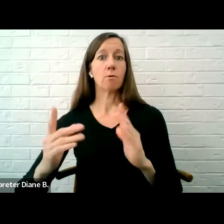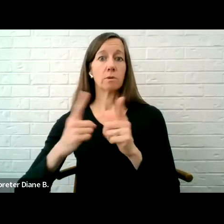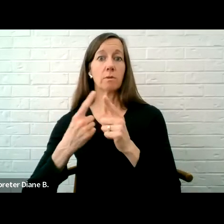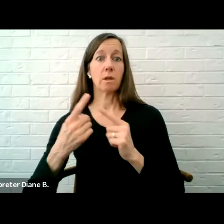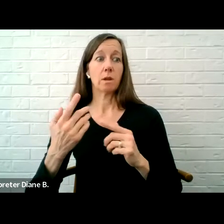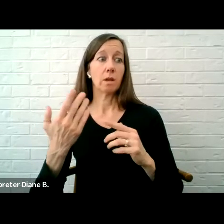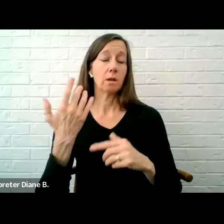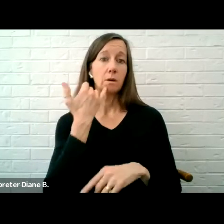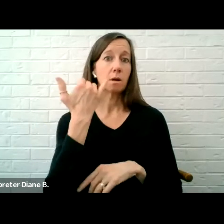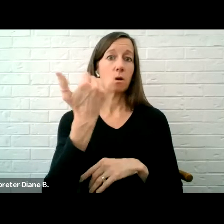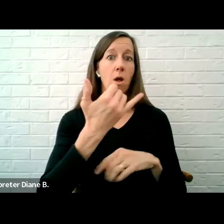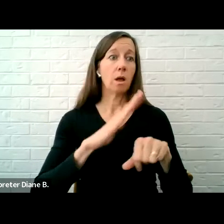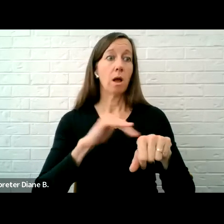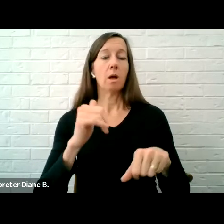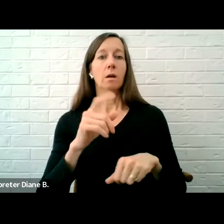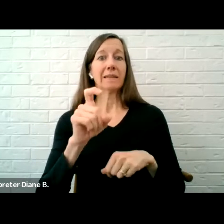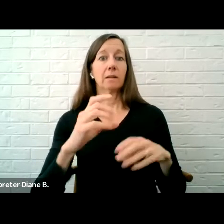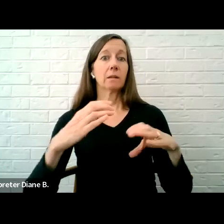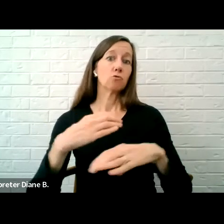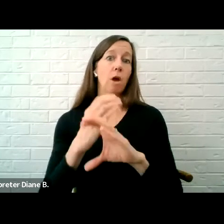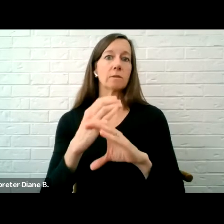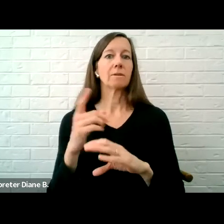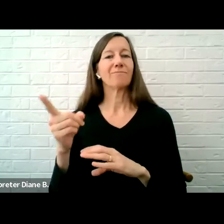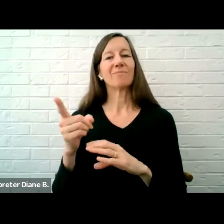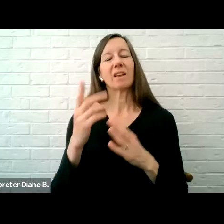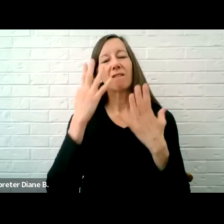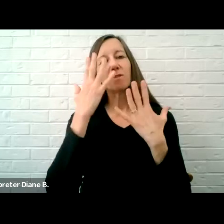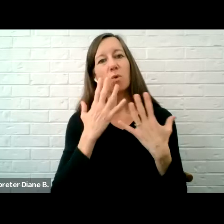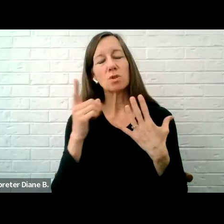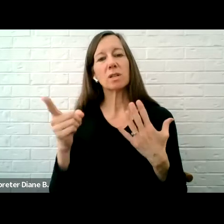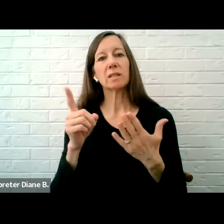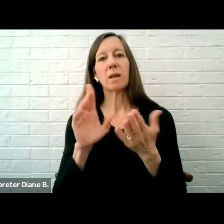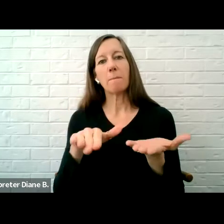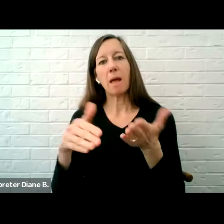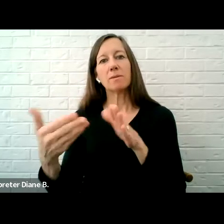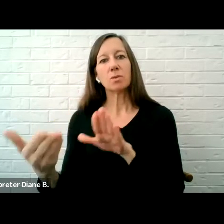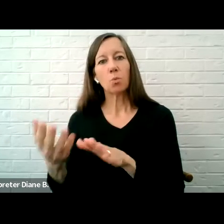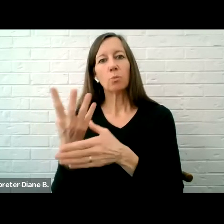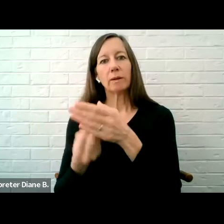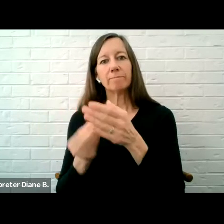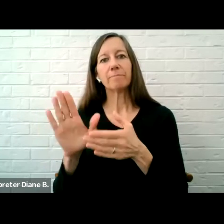This individual passed away from a seizure in his sleep, and not only is that upsetting to this